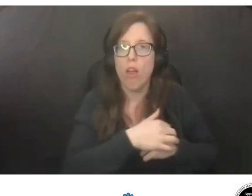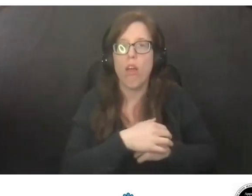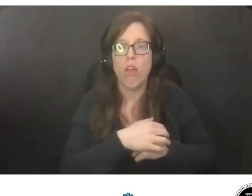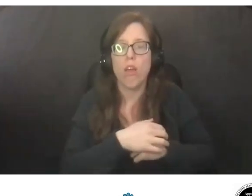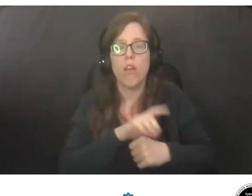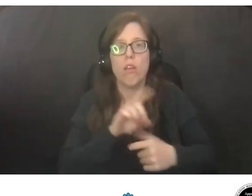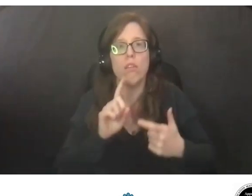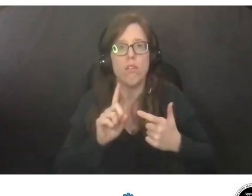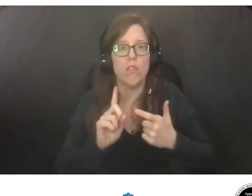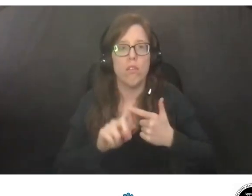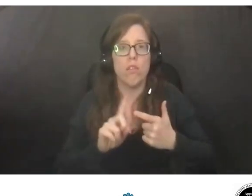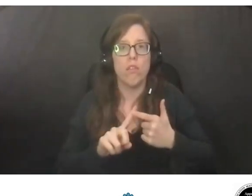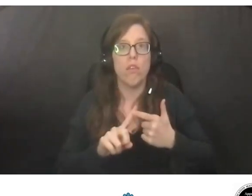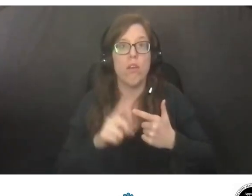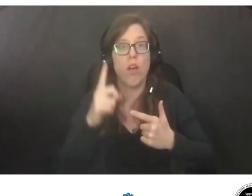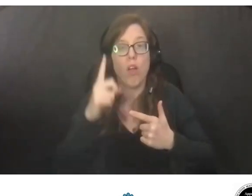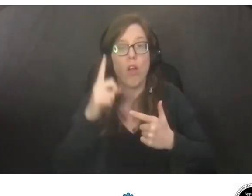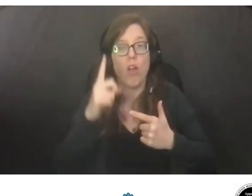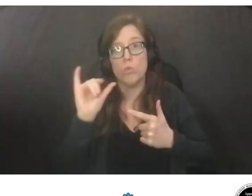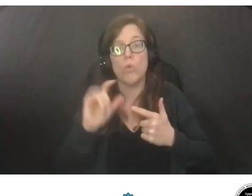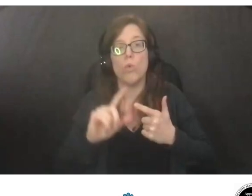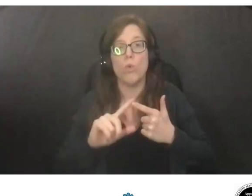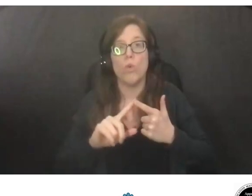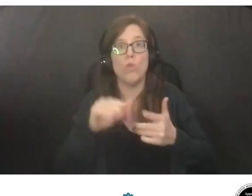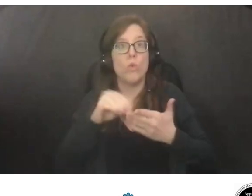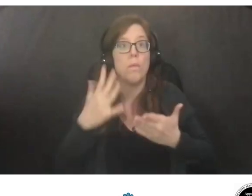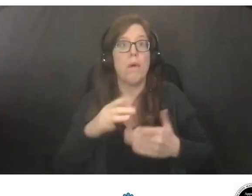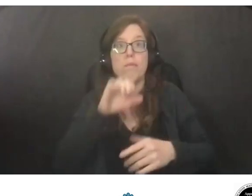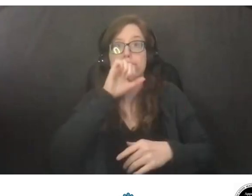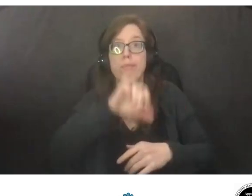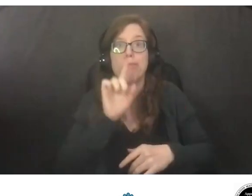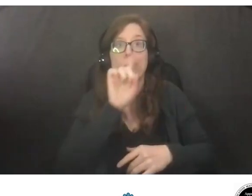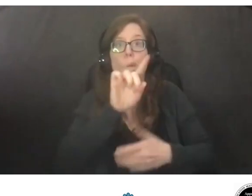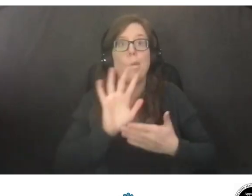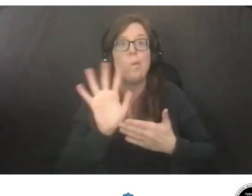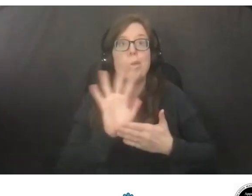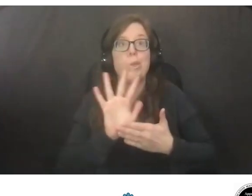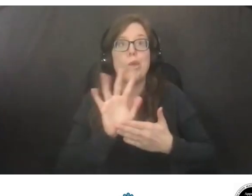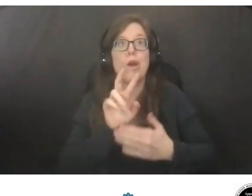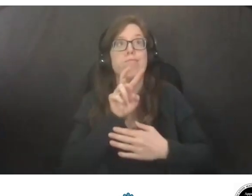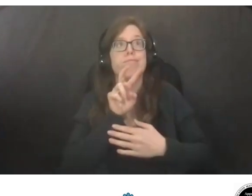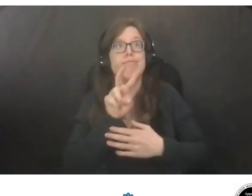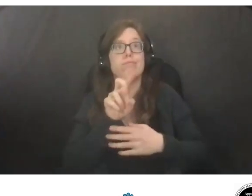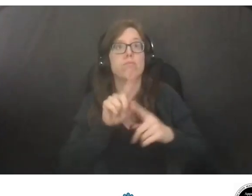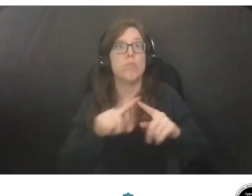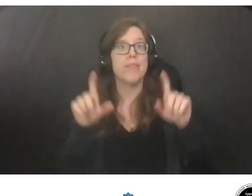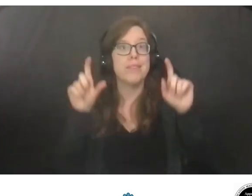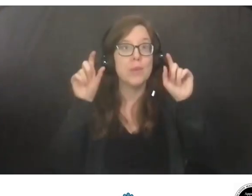but this can also be: Your student may love to go to the movie theater, but their hearing aids